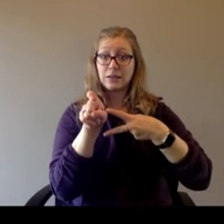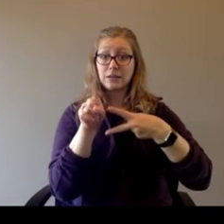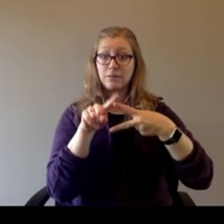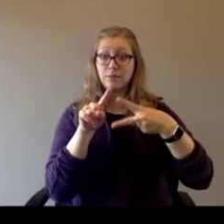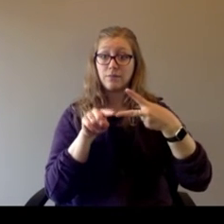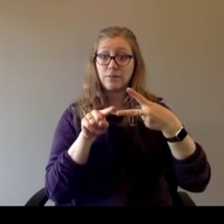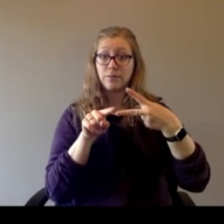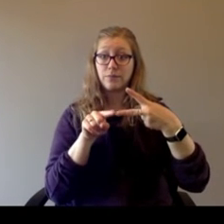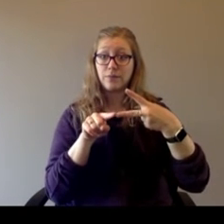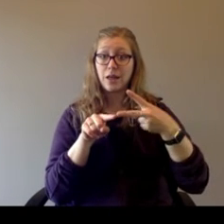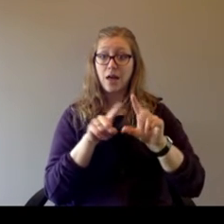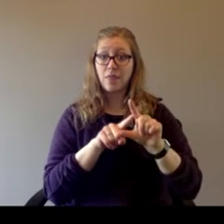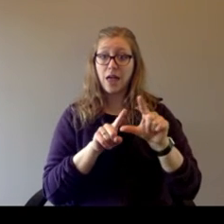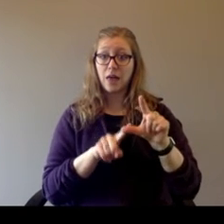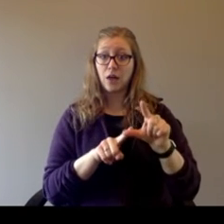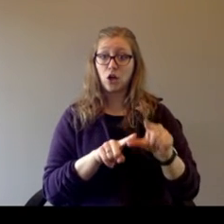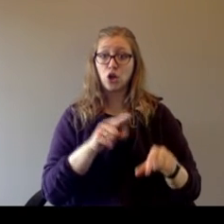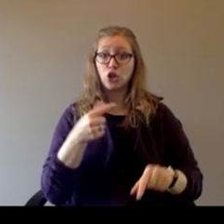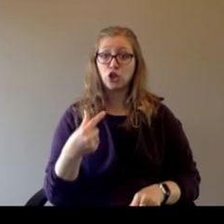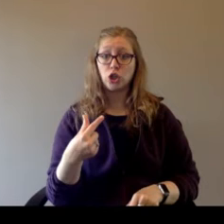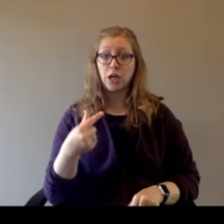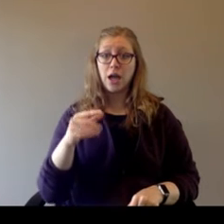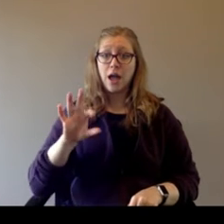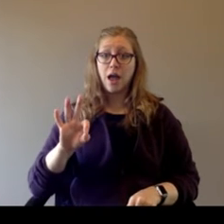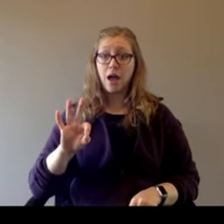GFH.